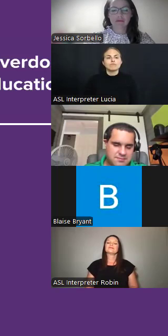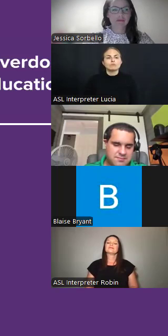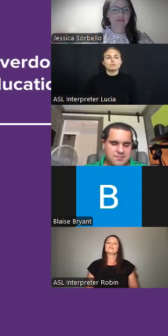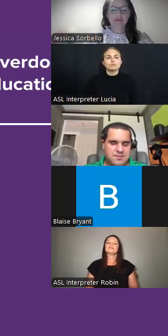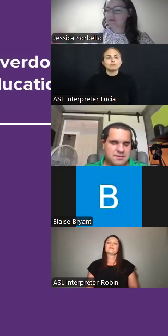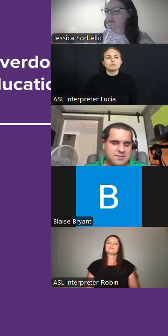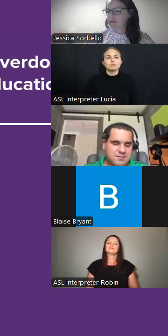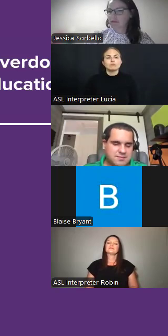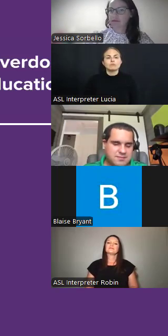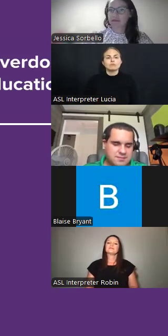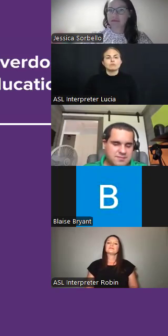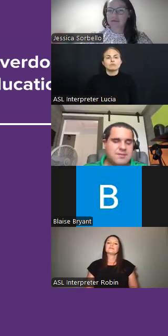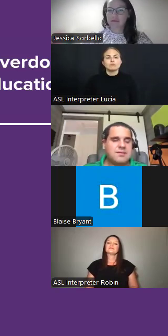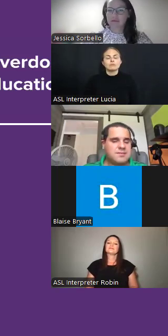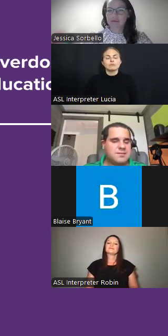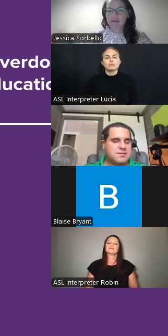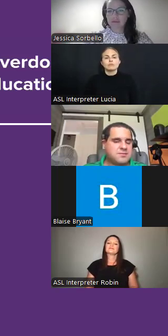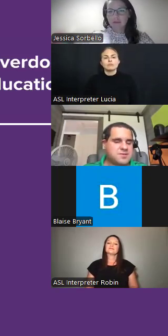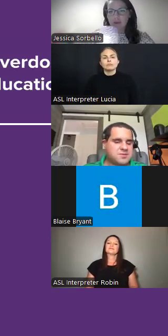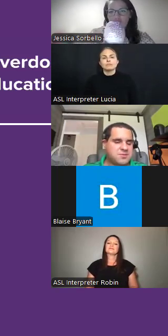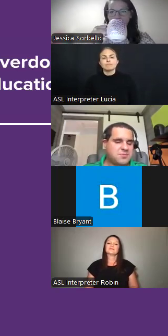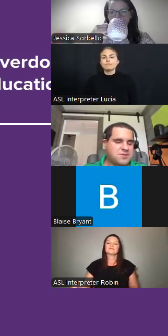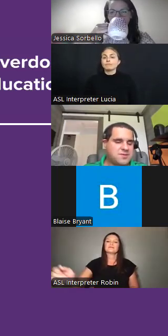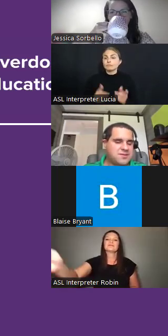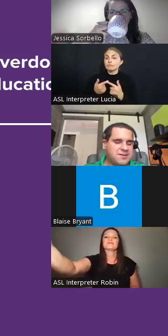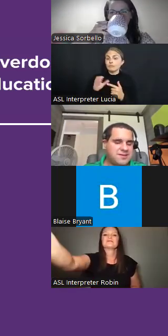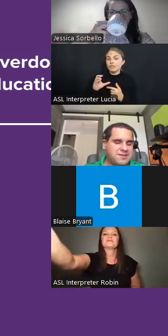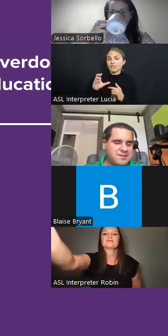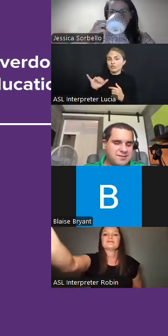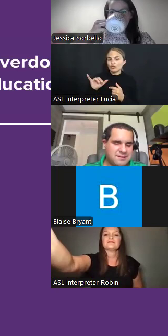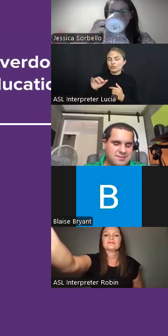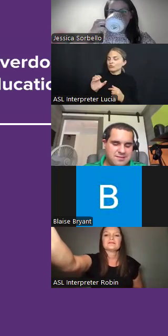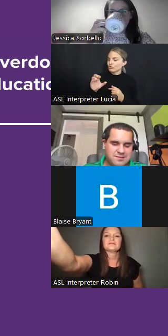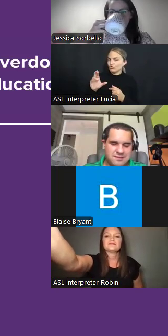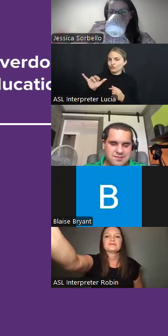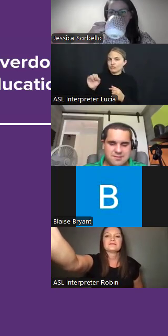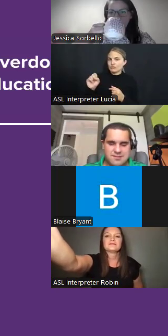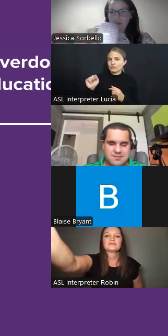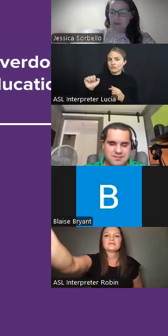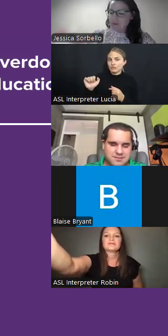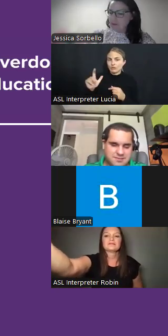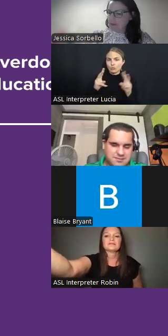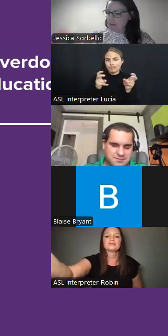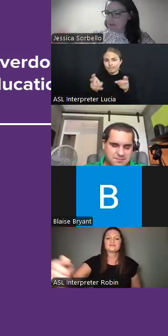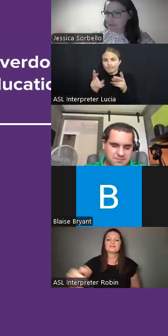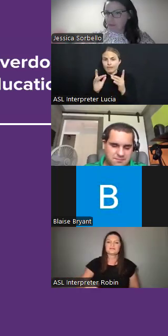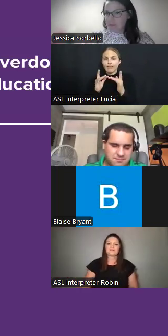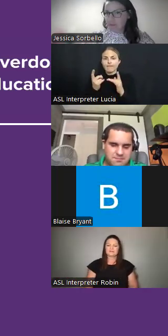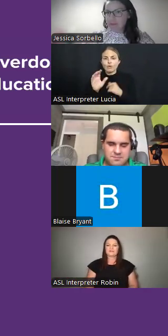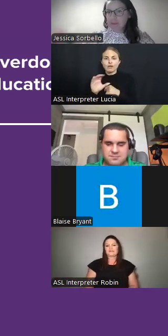put in the link.